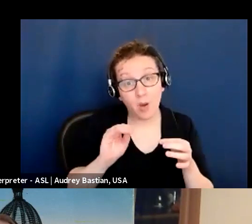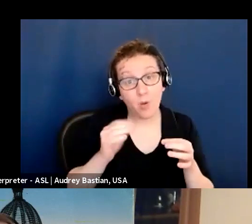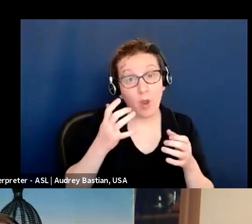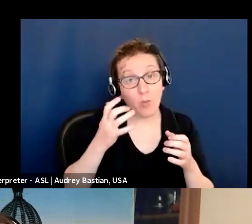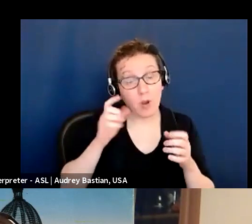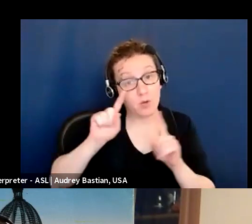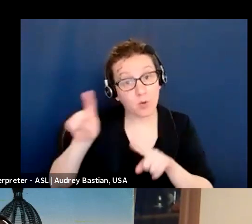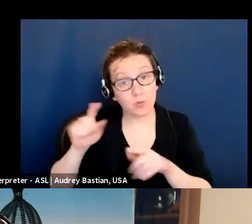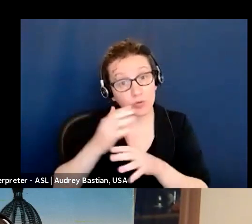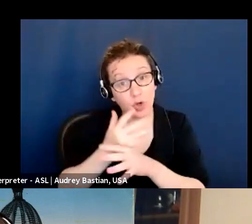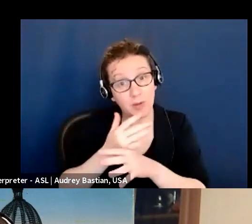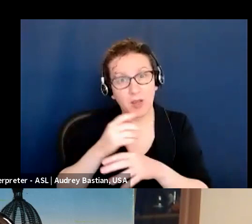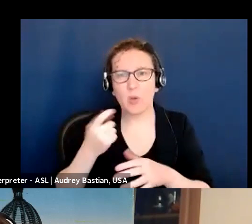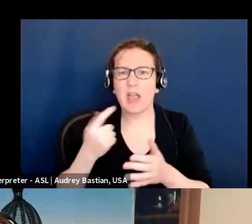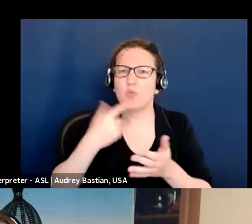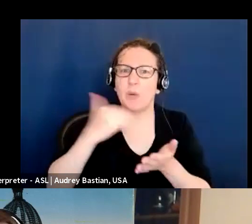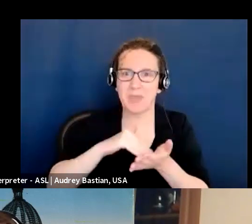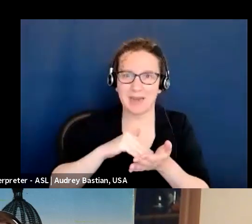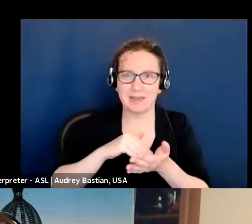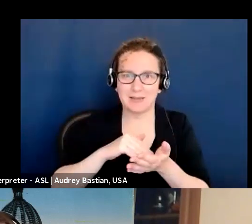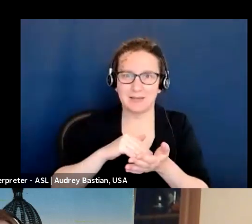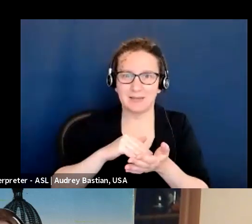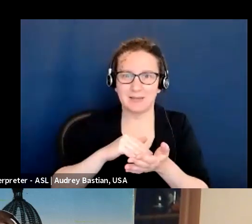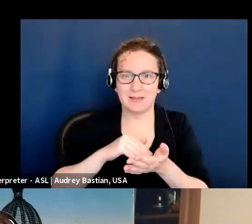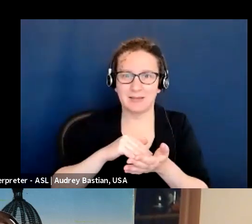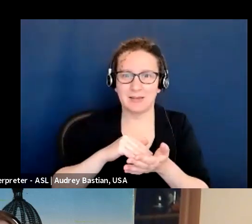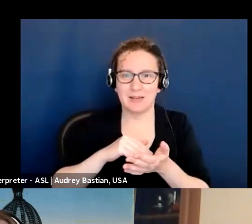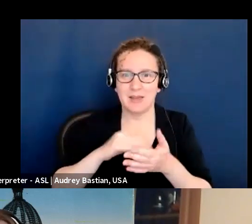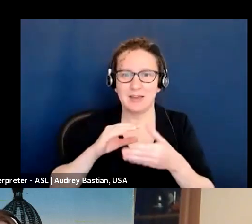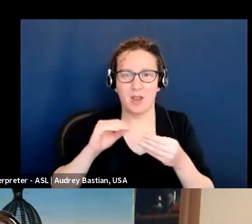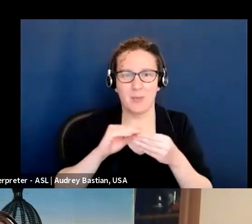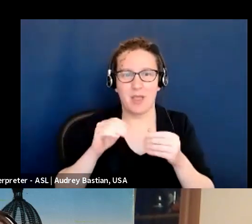we will to repeat them and then talk about everybody as if we were introducing them.